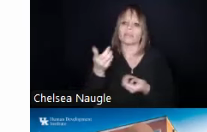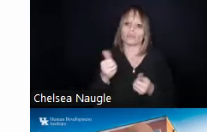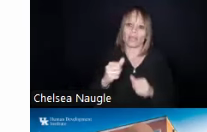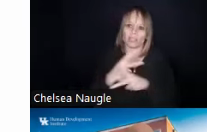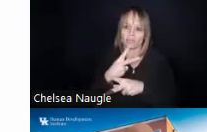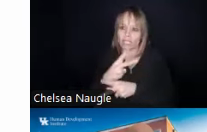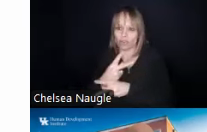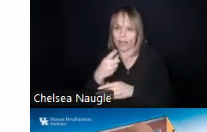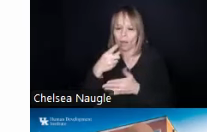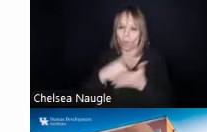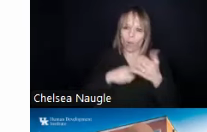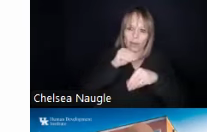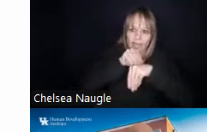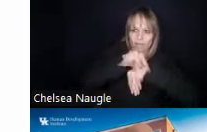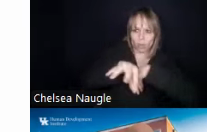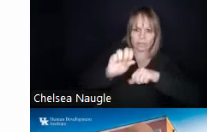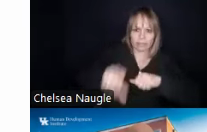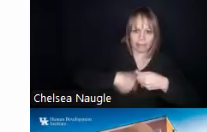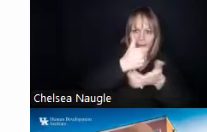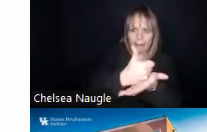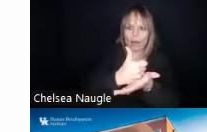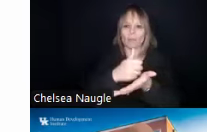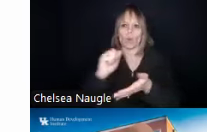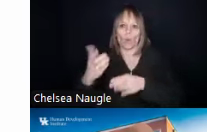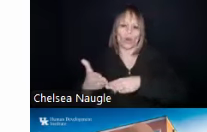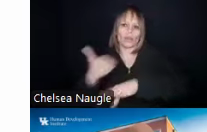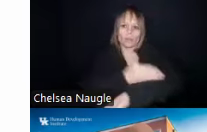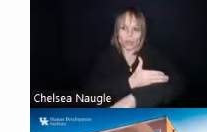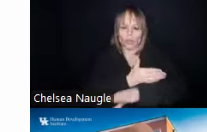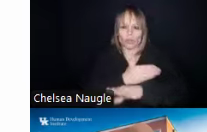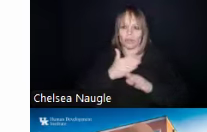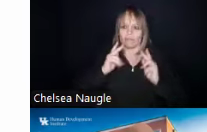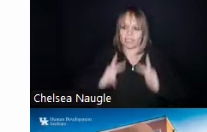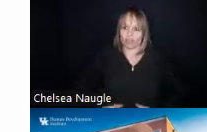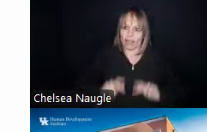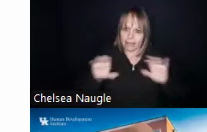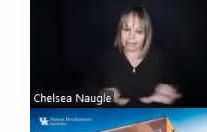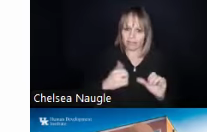works to uh to improve physical activity self-efficacy. Uh it's interesting there too I want you to look down at the